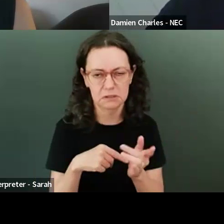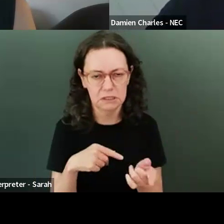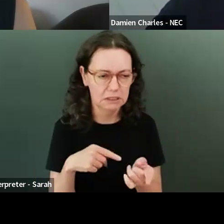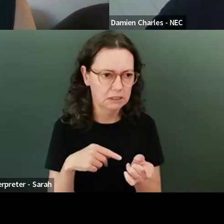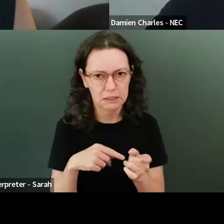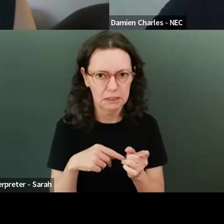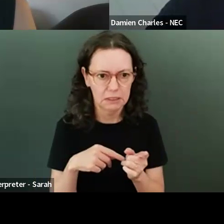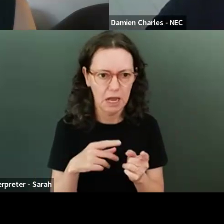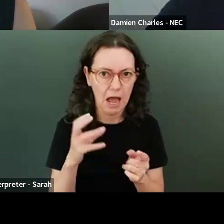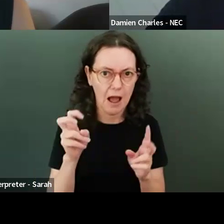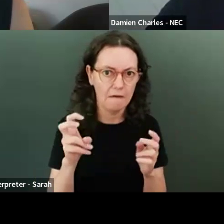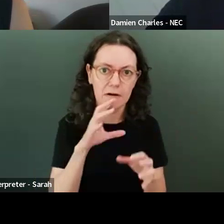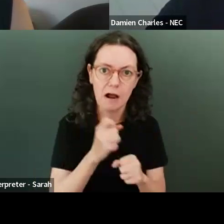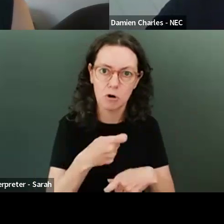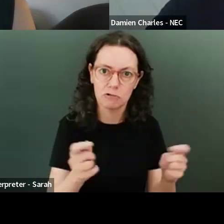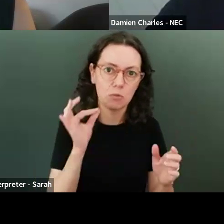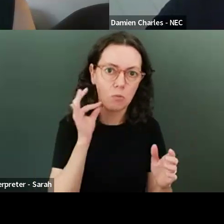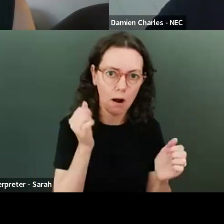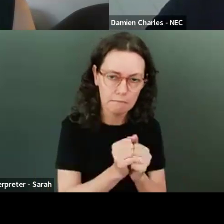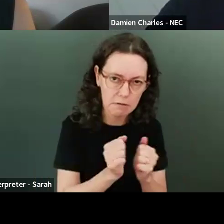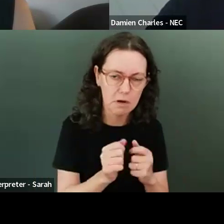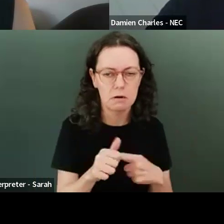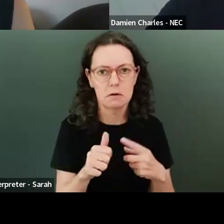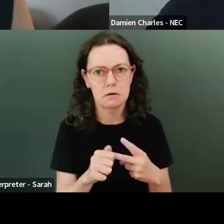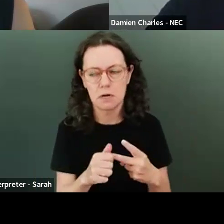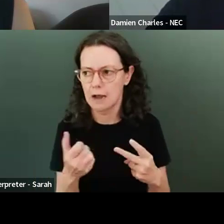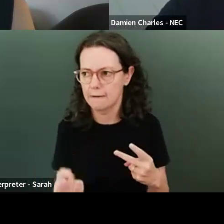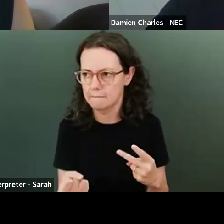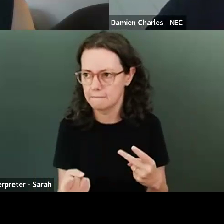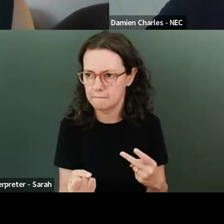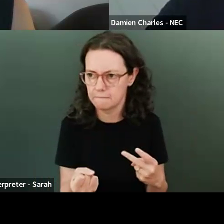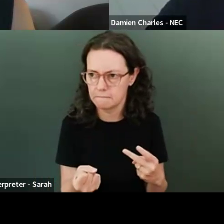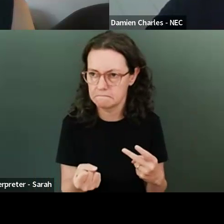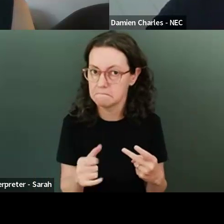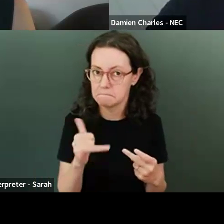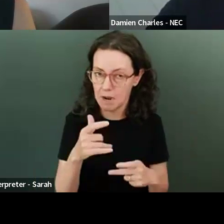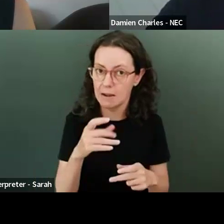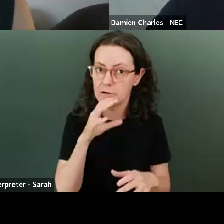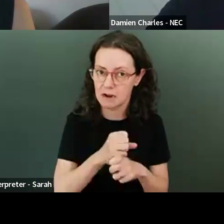know the white paper and there's the